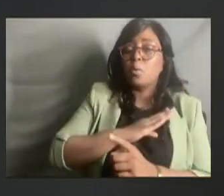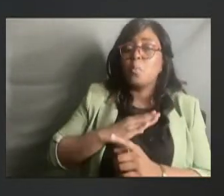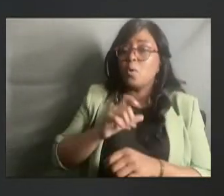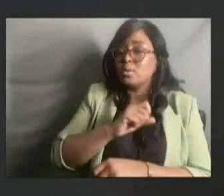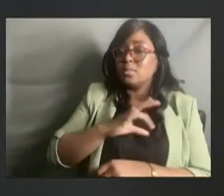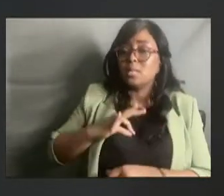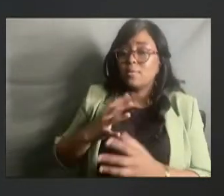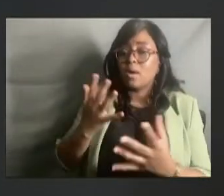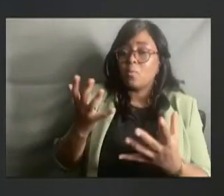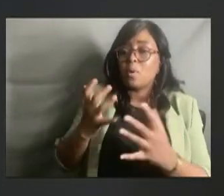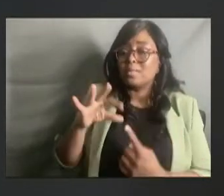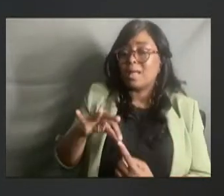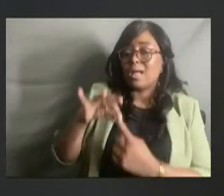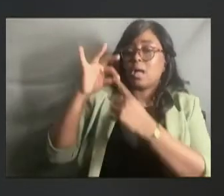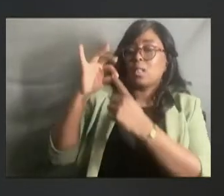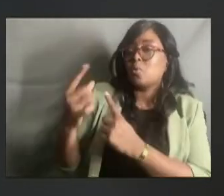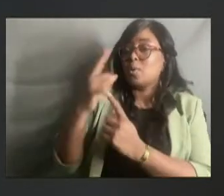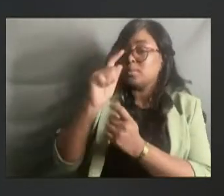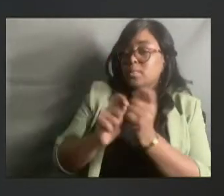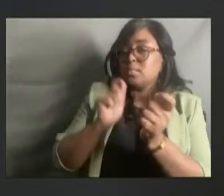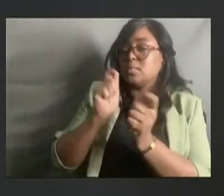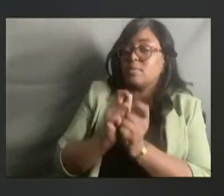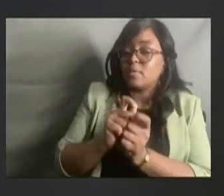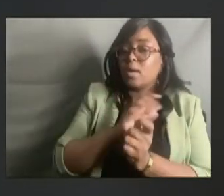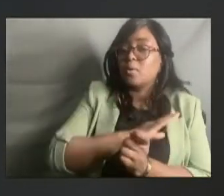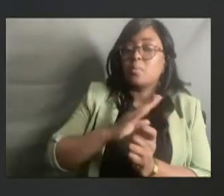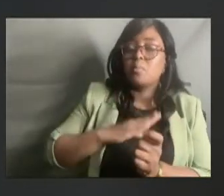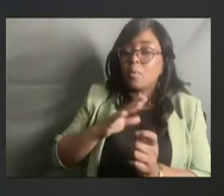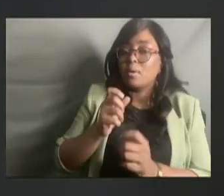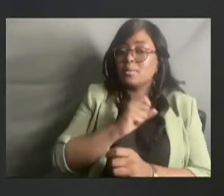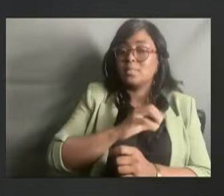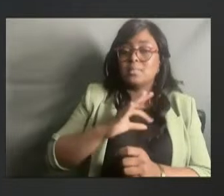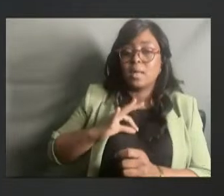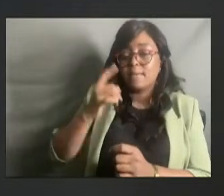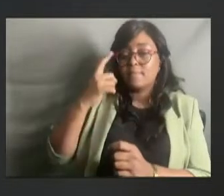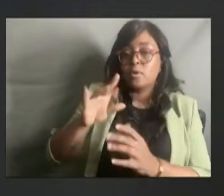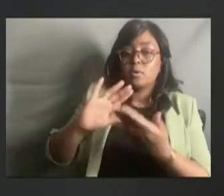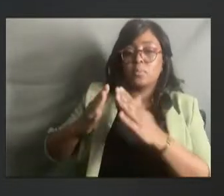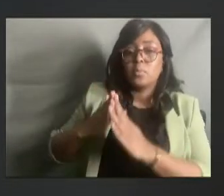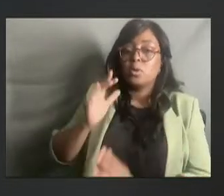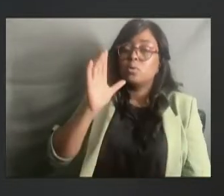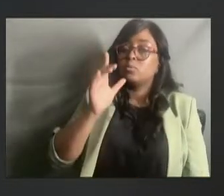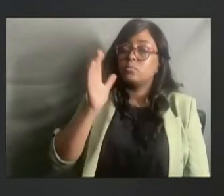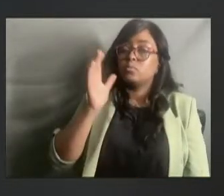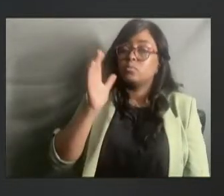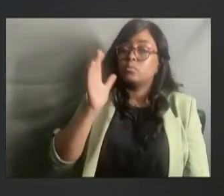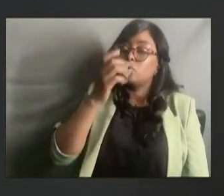team and all the board staff. I want to highlight one particular